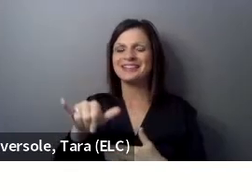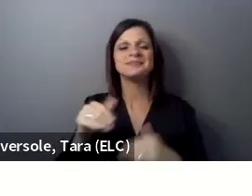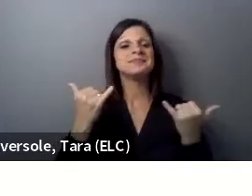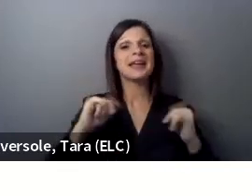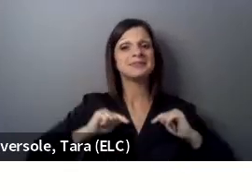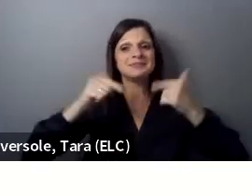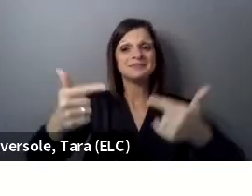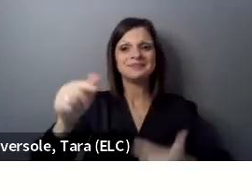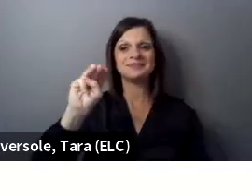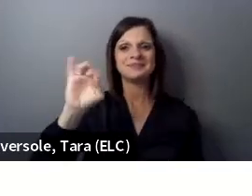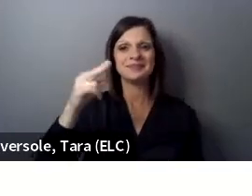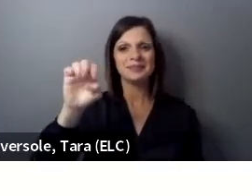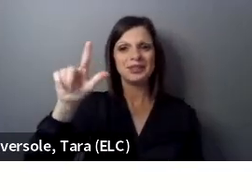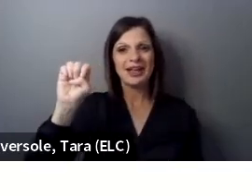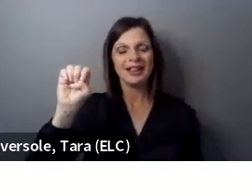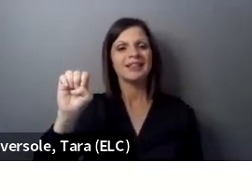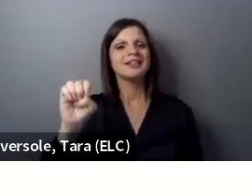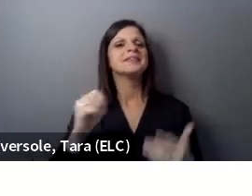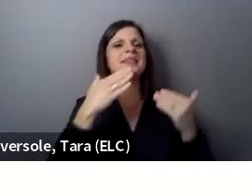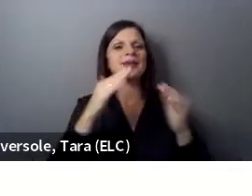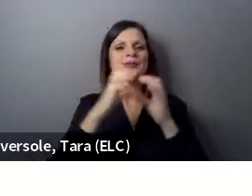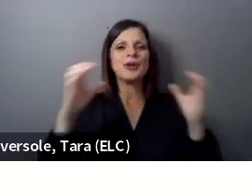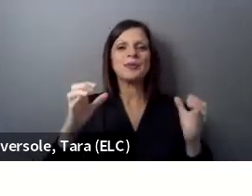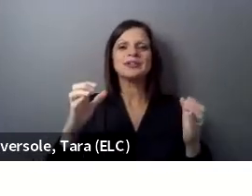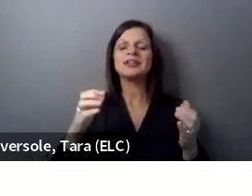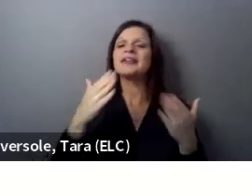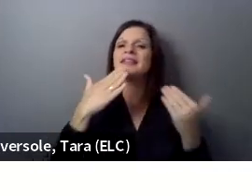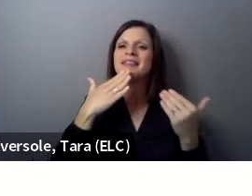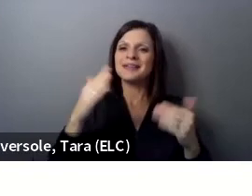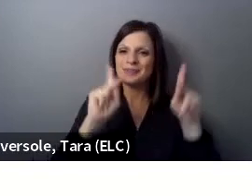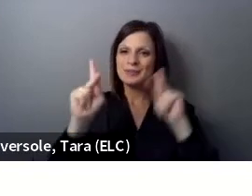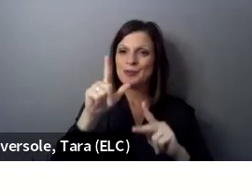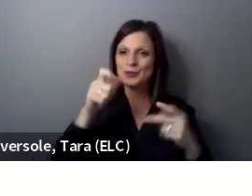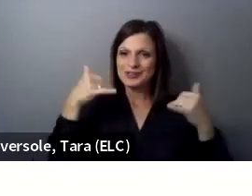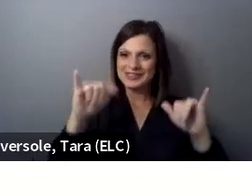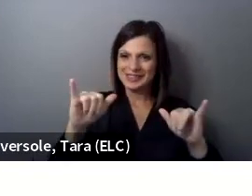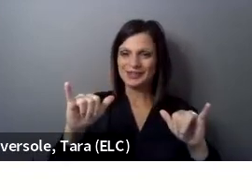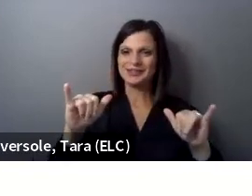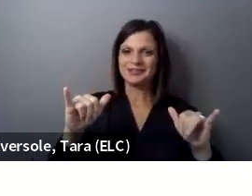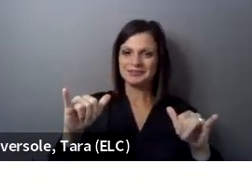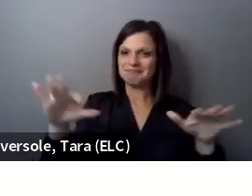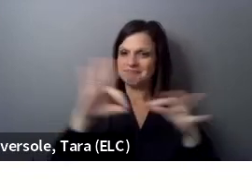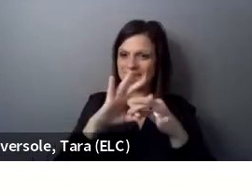Thank you so much and I want to thank everyone who is still with us and I know were coming up on time.